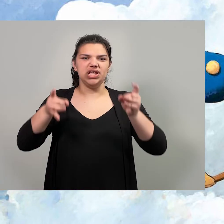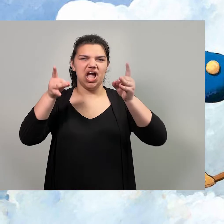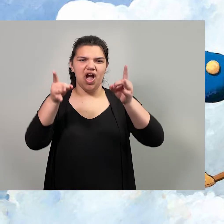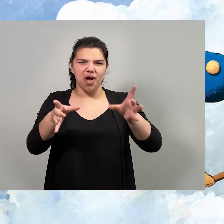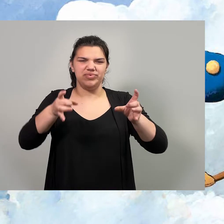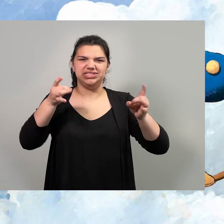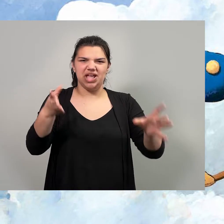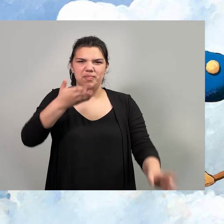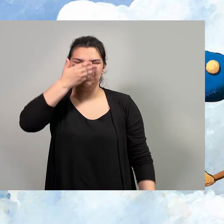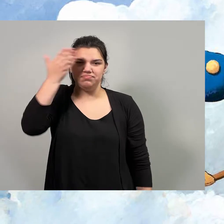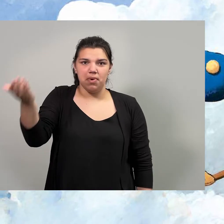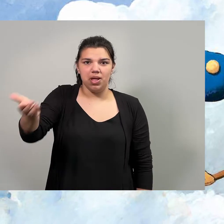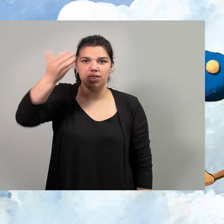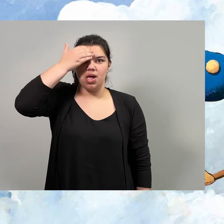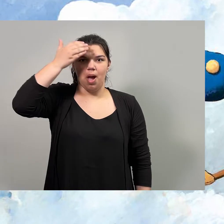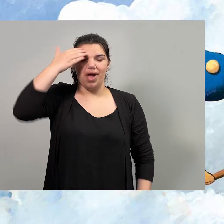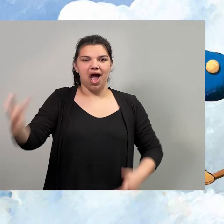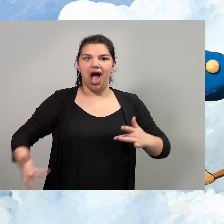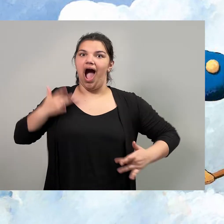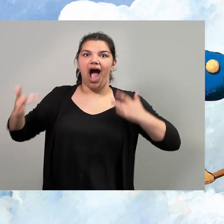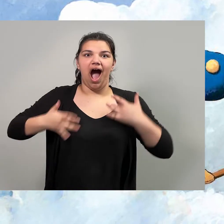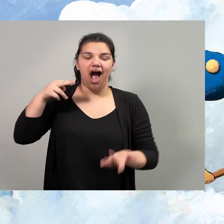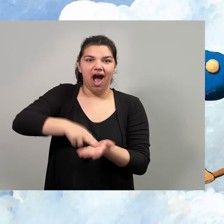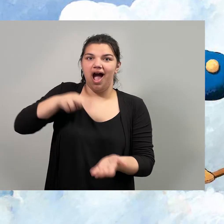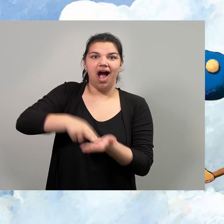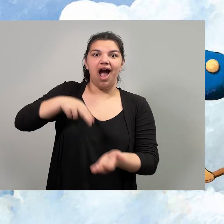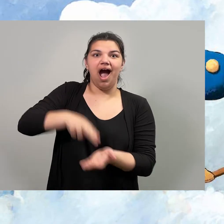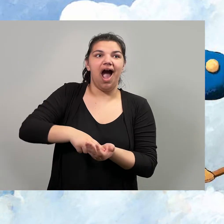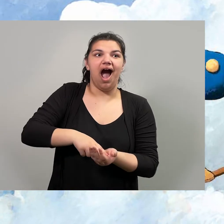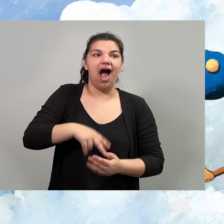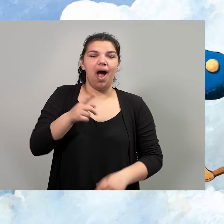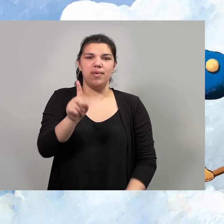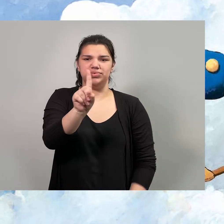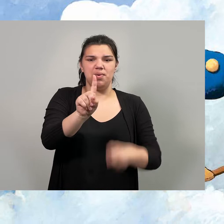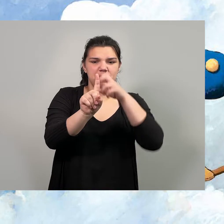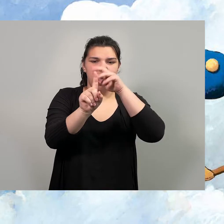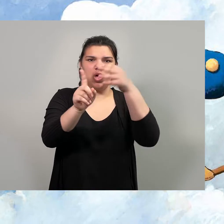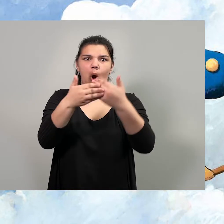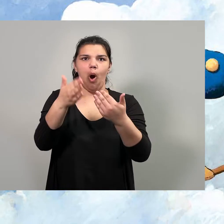The terrible horrible smelly pirate was so excited he jumped up and down. Parrot